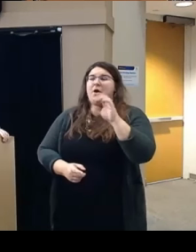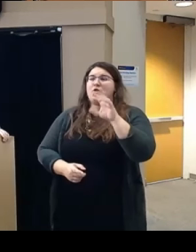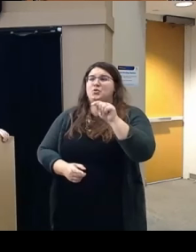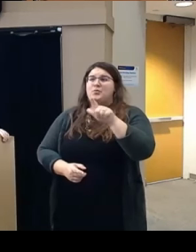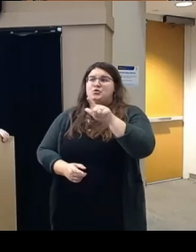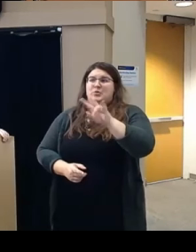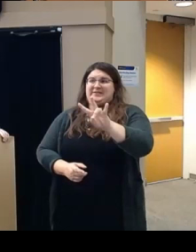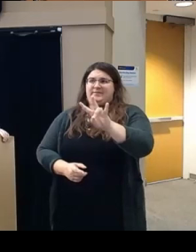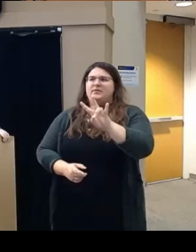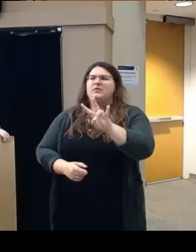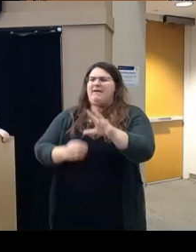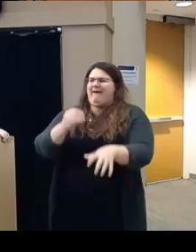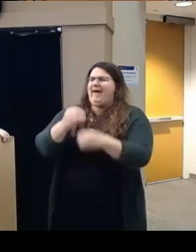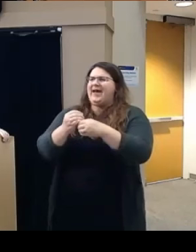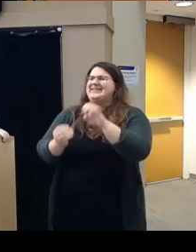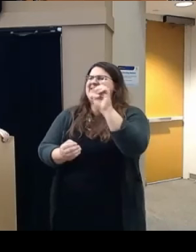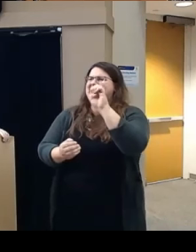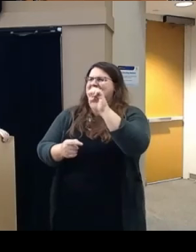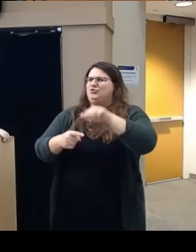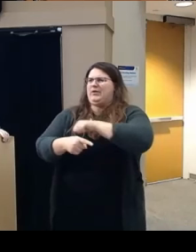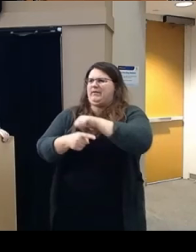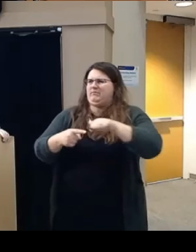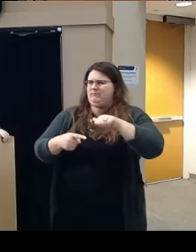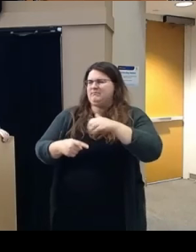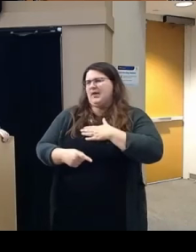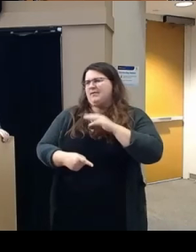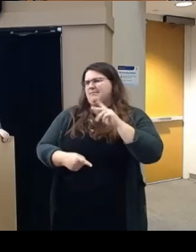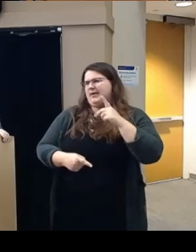necessary staff and we've kind of gone through and identified who will need that training and what